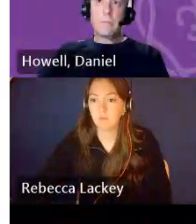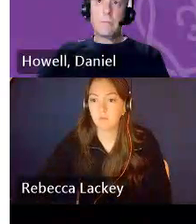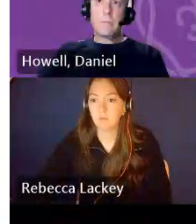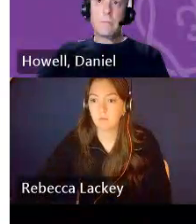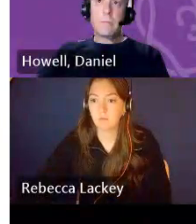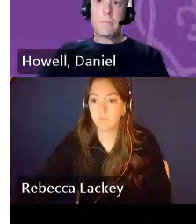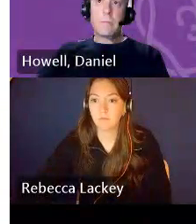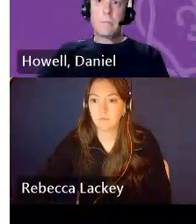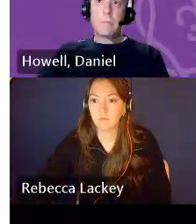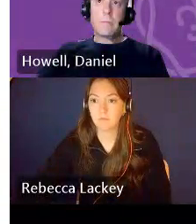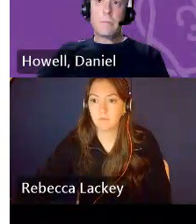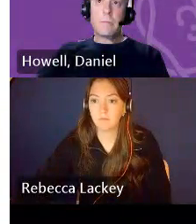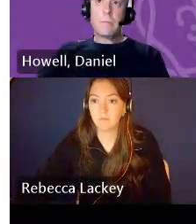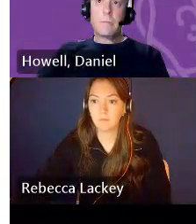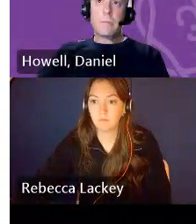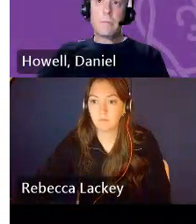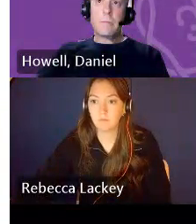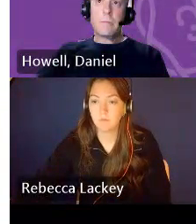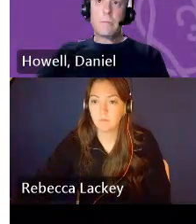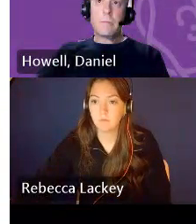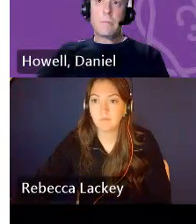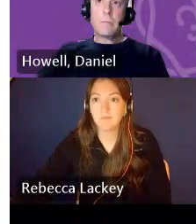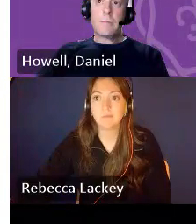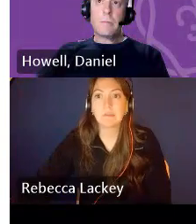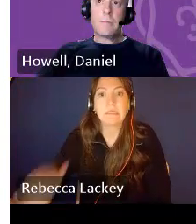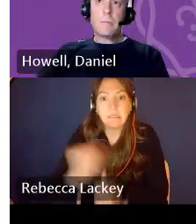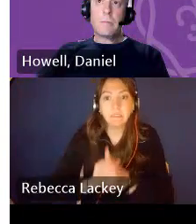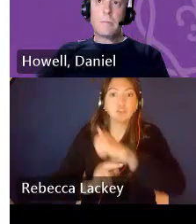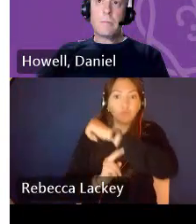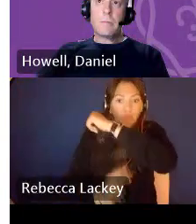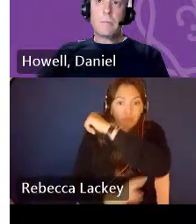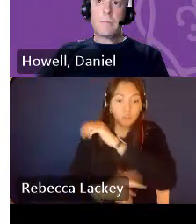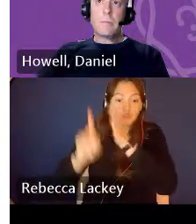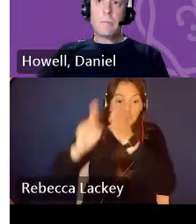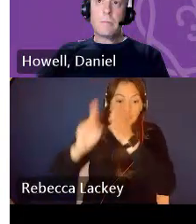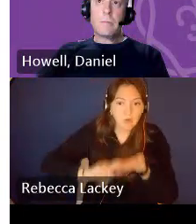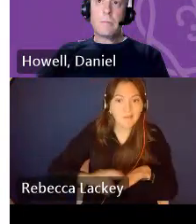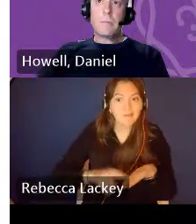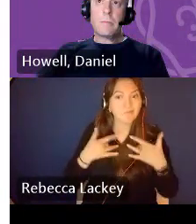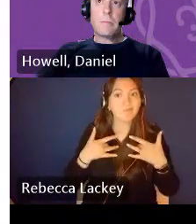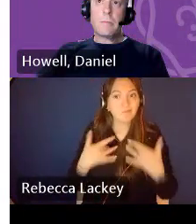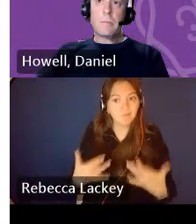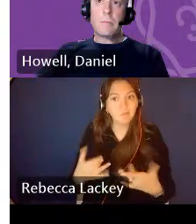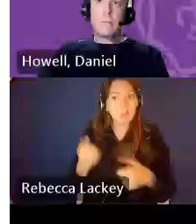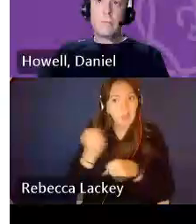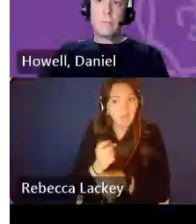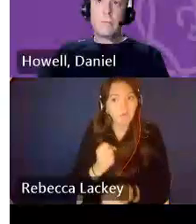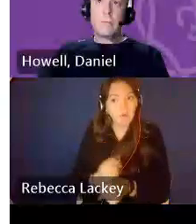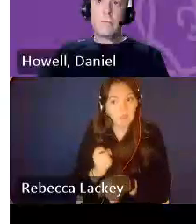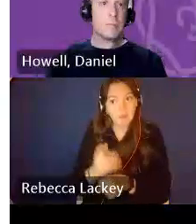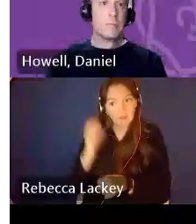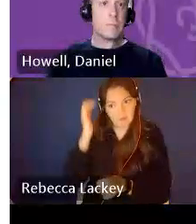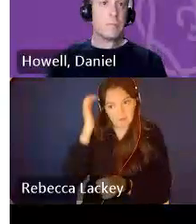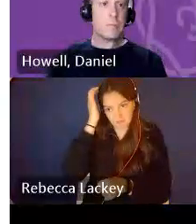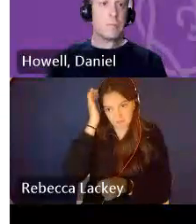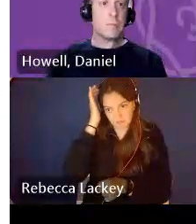Well, each of our bridges get inspected on routinely on a regular one-year basis.